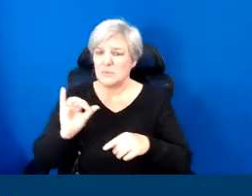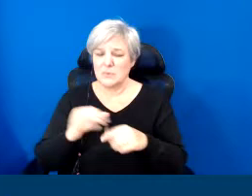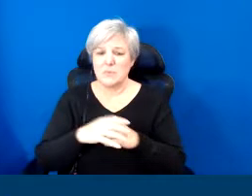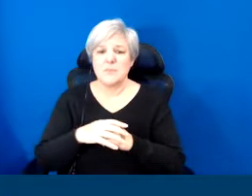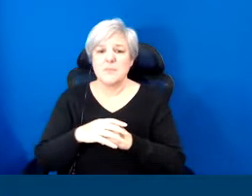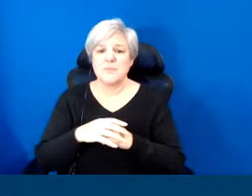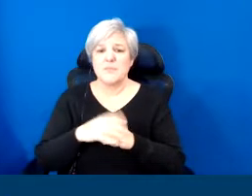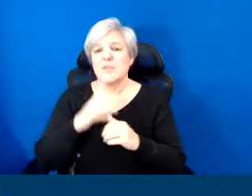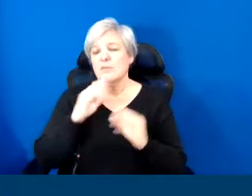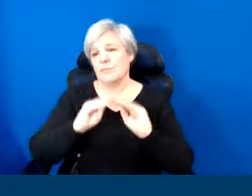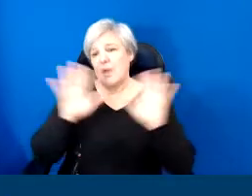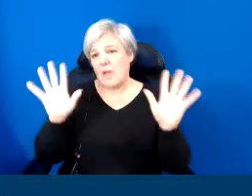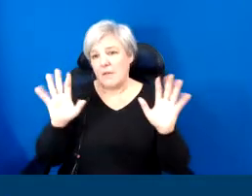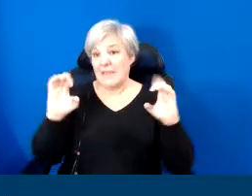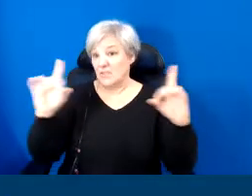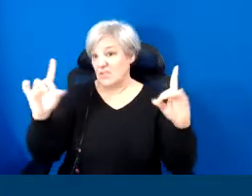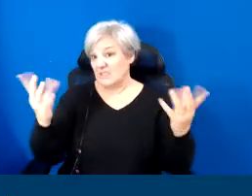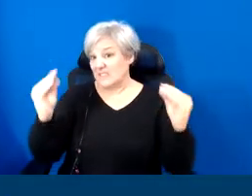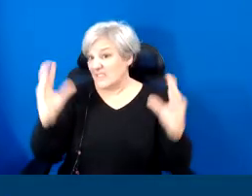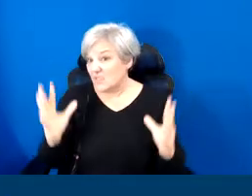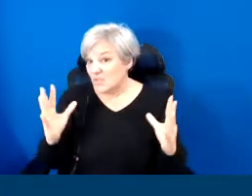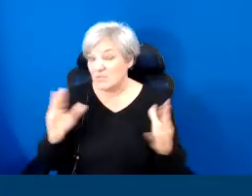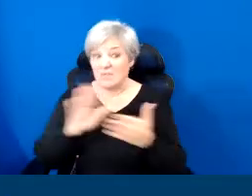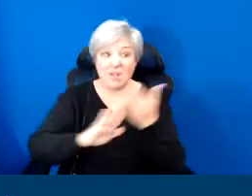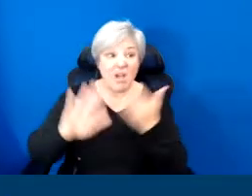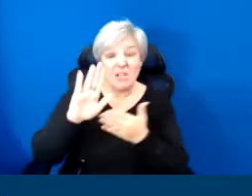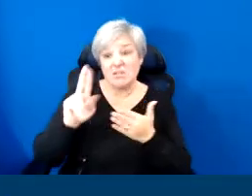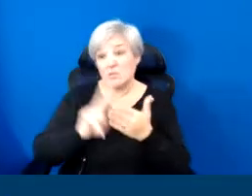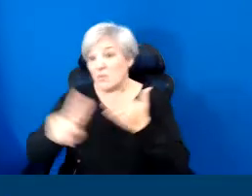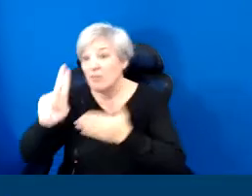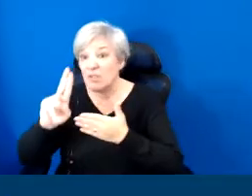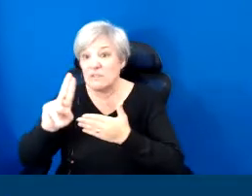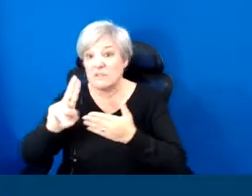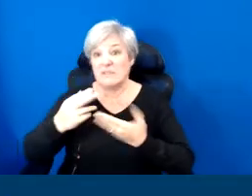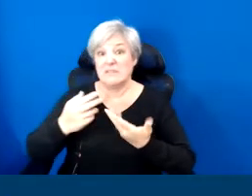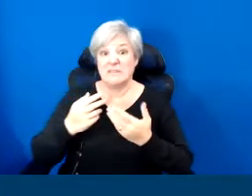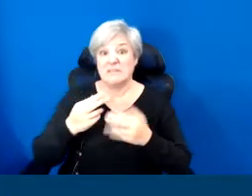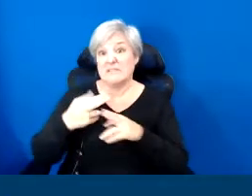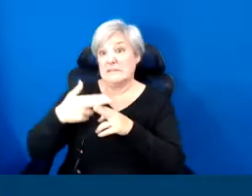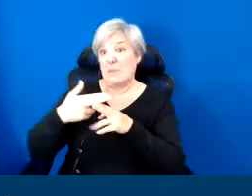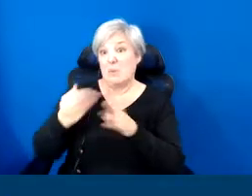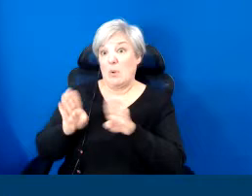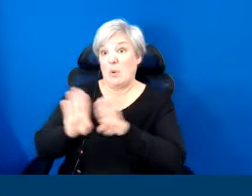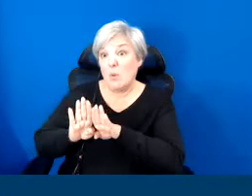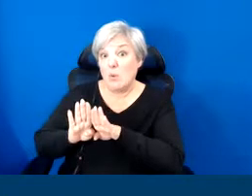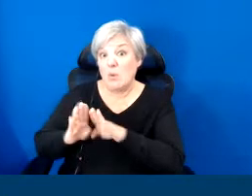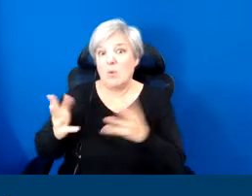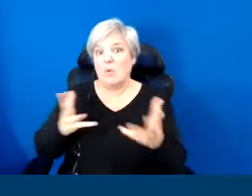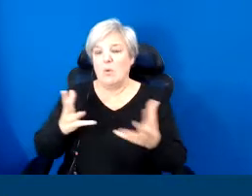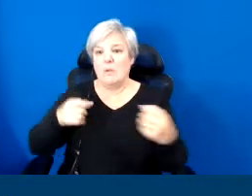So obviously education, including colleges and universities, we're still trying to over manage the overall effects of the pandemic.